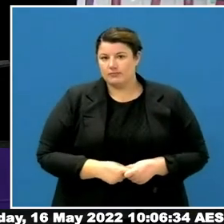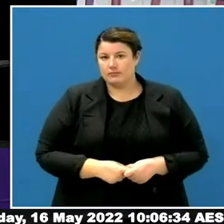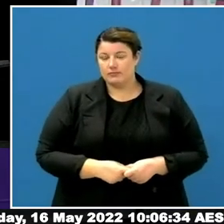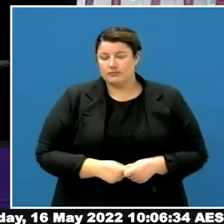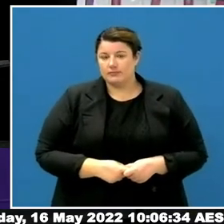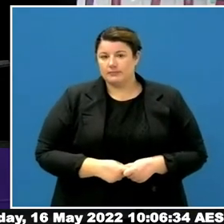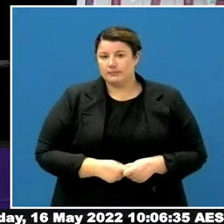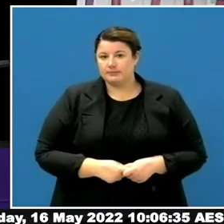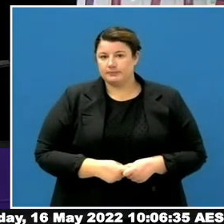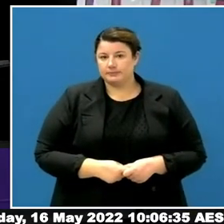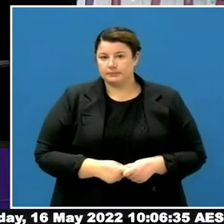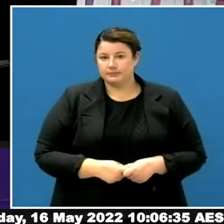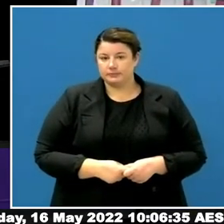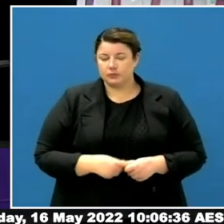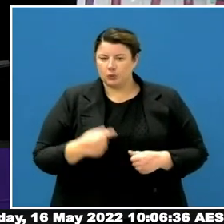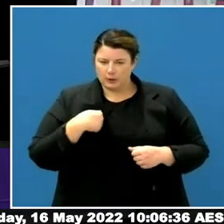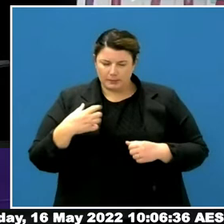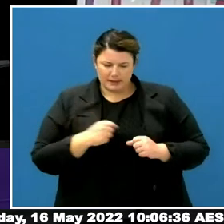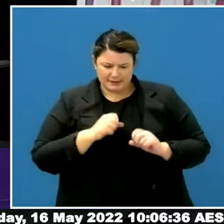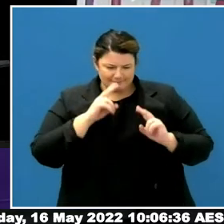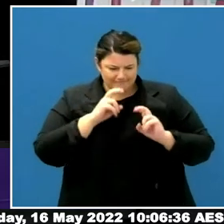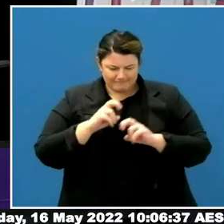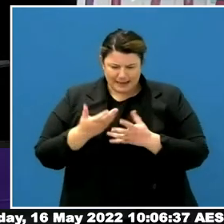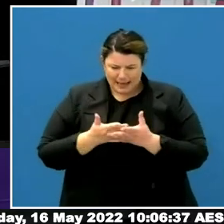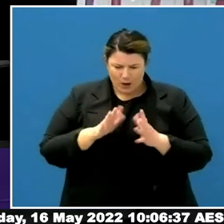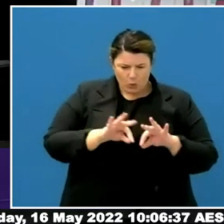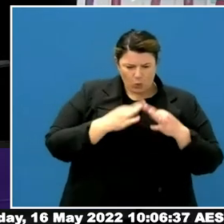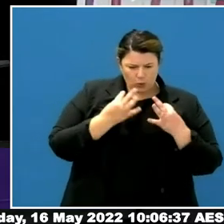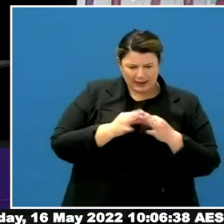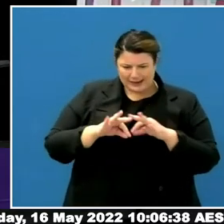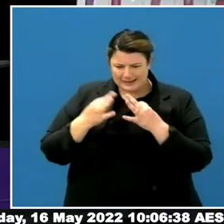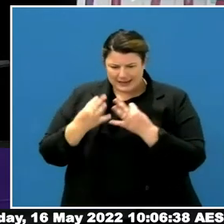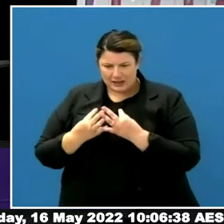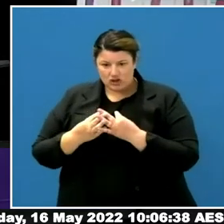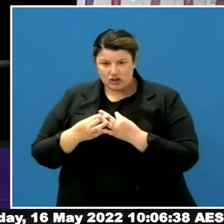We must inquire into how institutions should prevent people with disability from